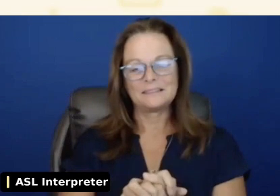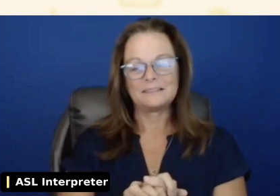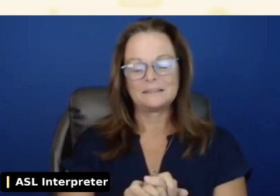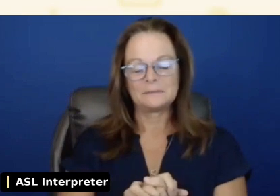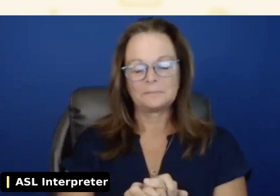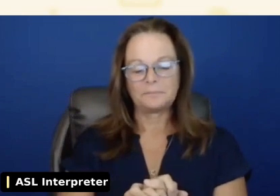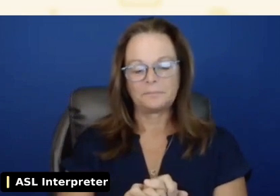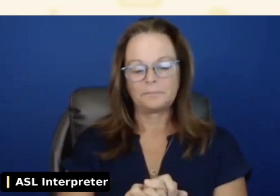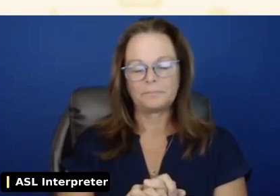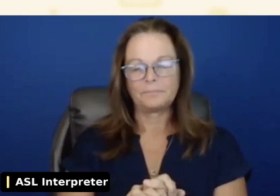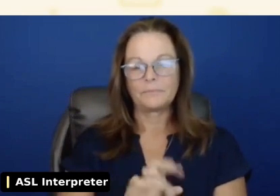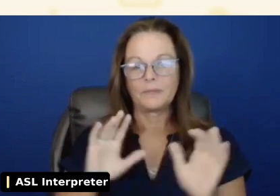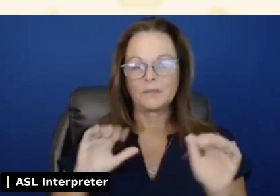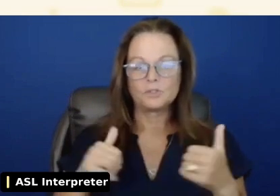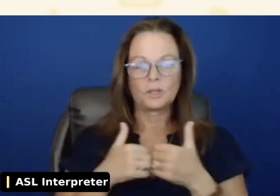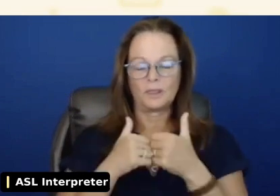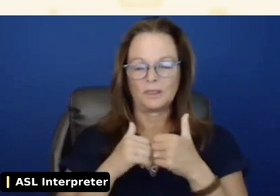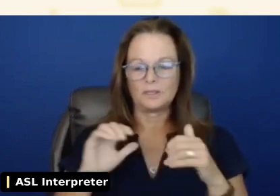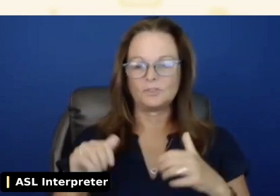where someone doesn't have the ability